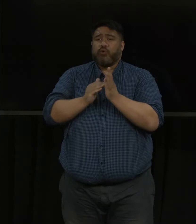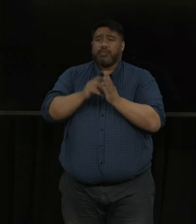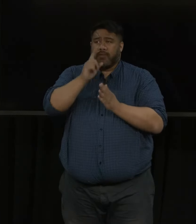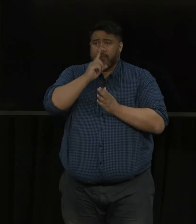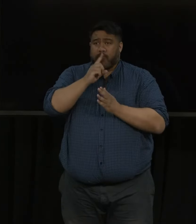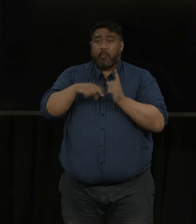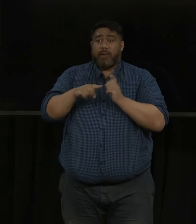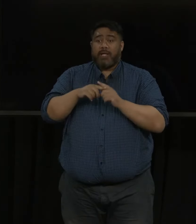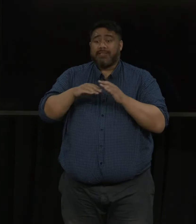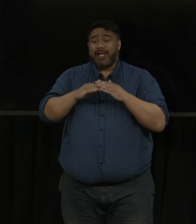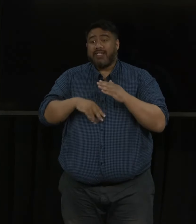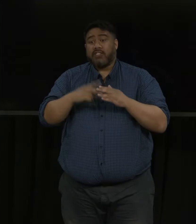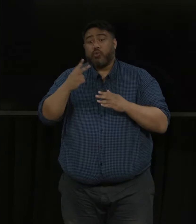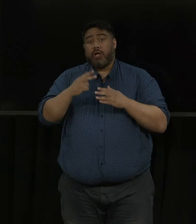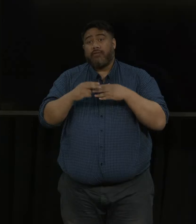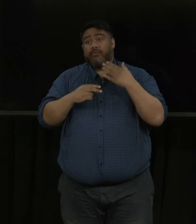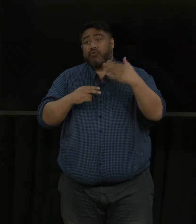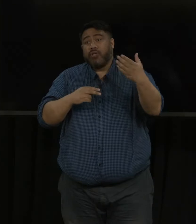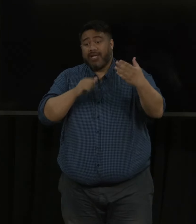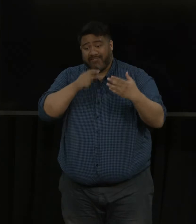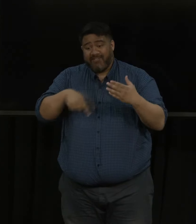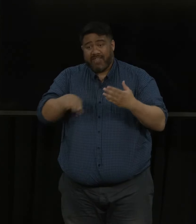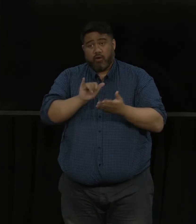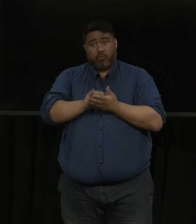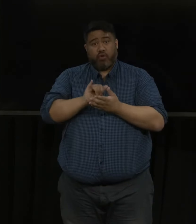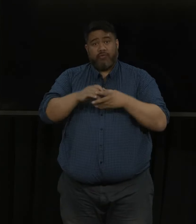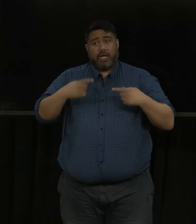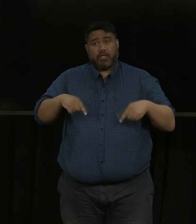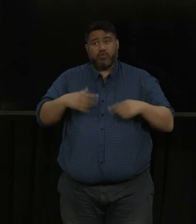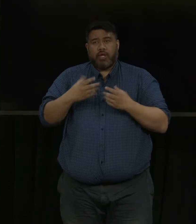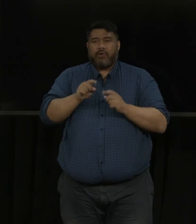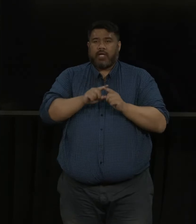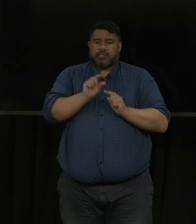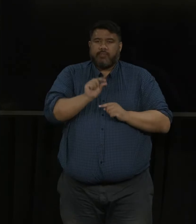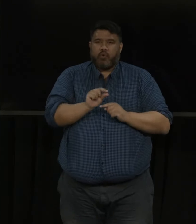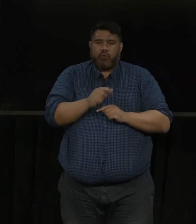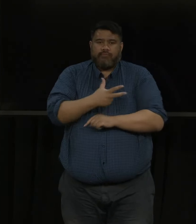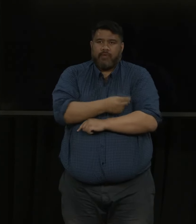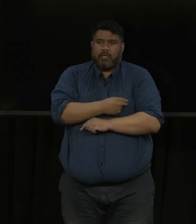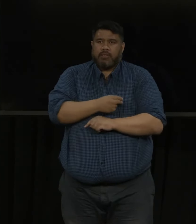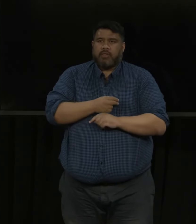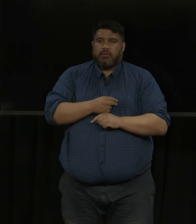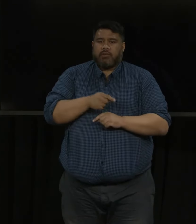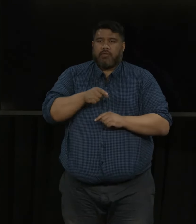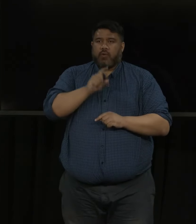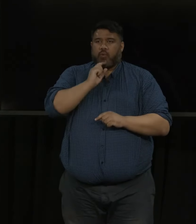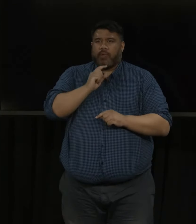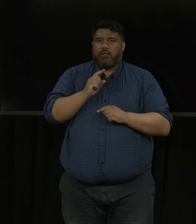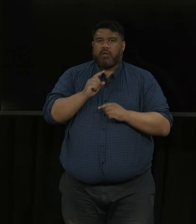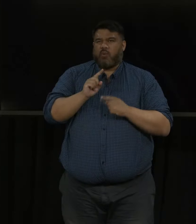were they approved. Particularly that we have ordered an offer a New Zealand entire population and those